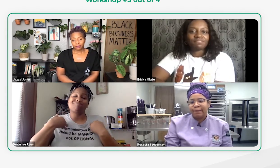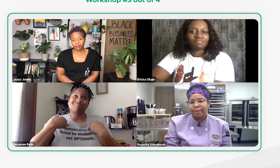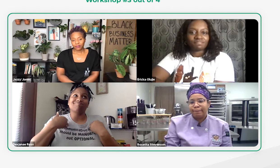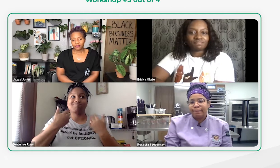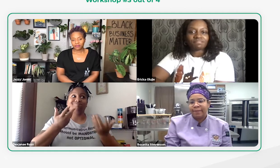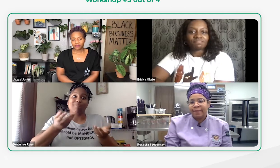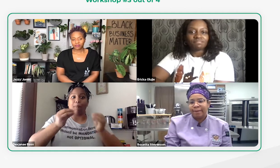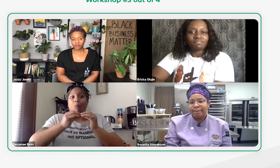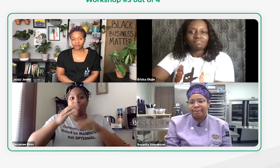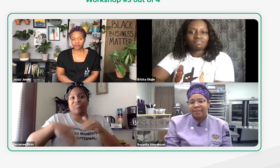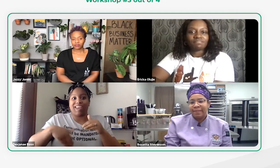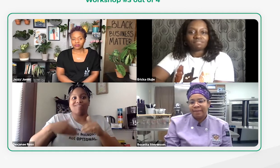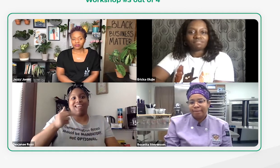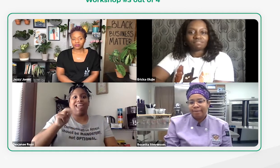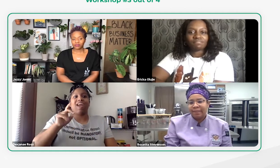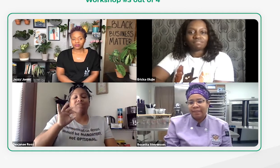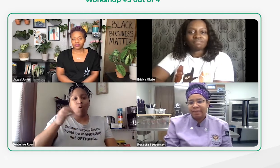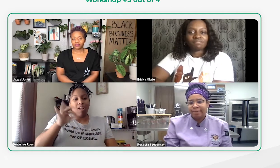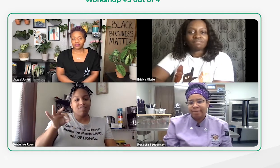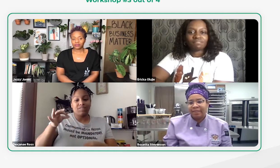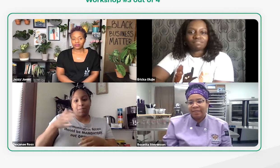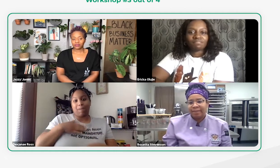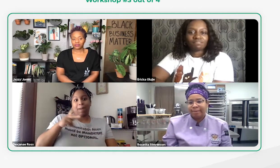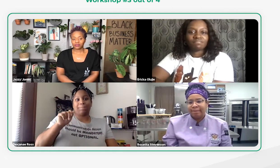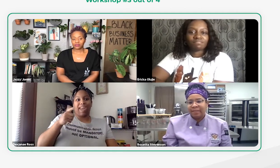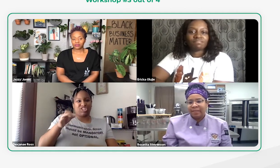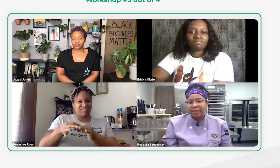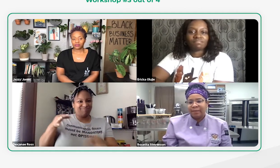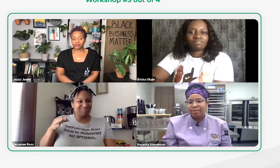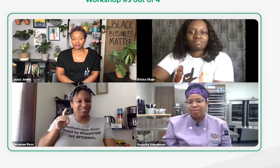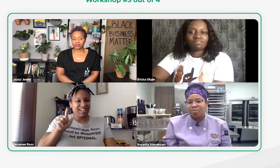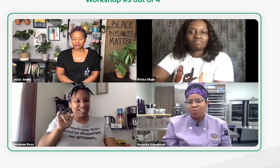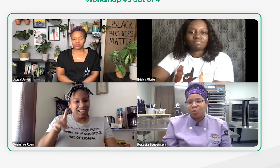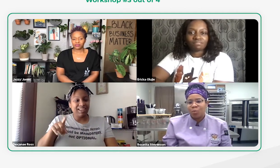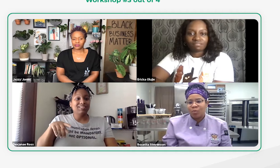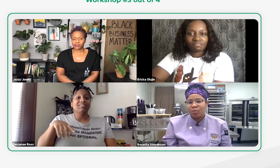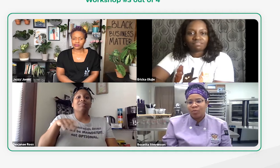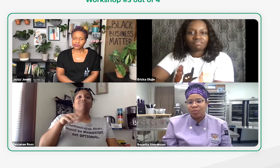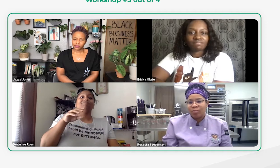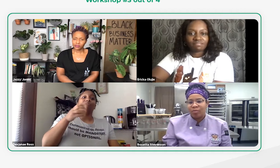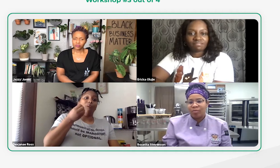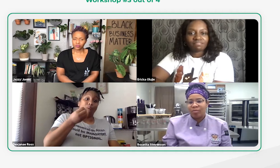and people getting my product. I had more than a handful of my packages delayed.